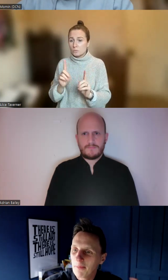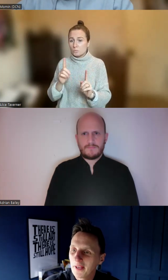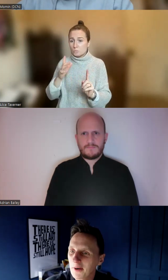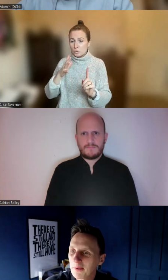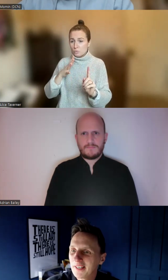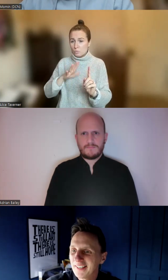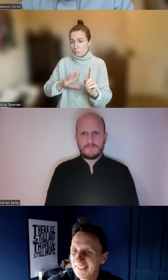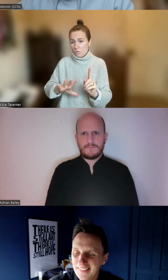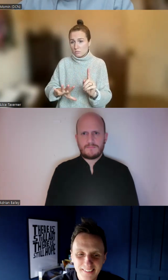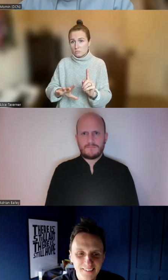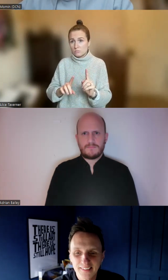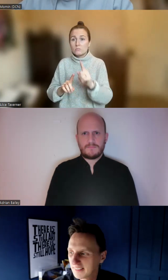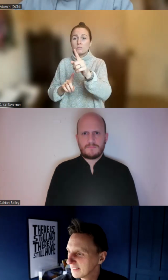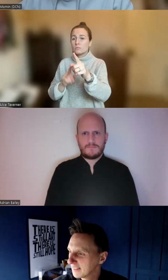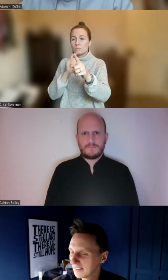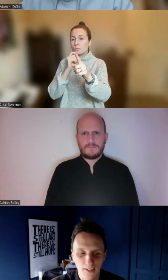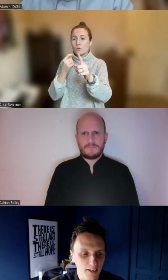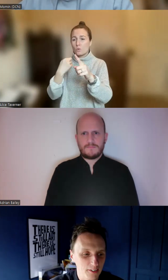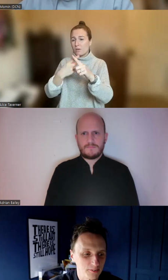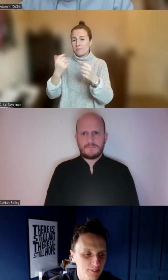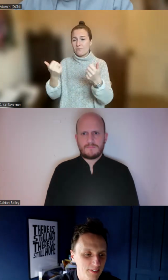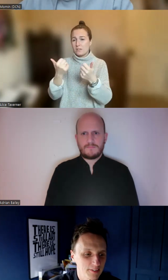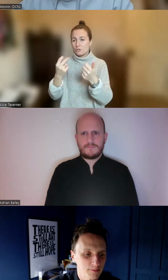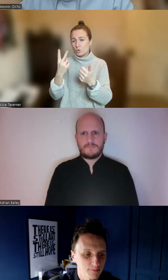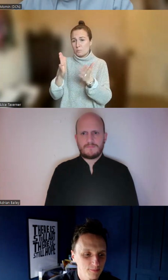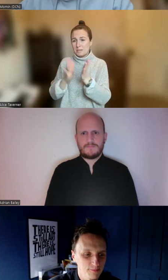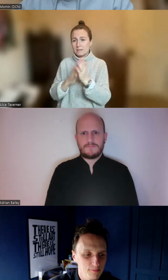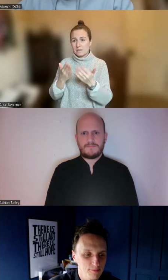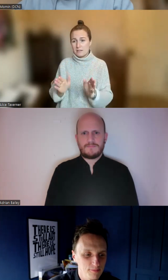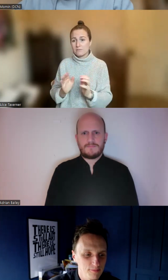We're just finishing off. I'm just going to do the slide and we're just finishing off.